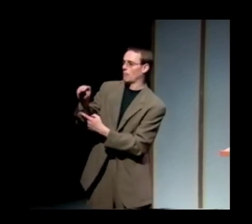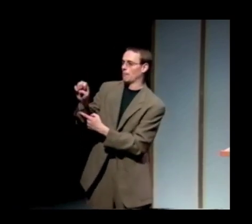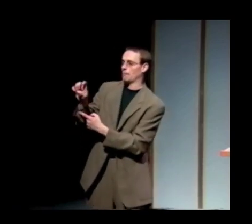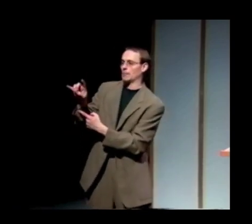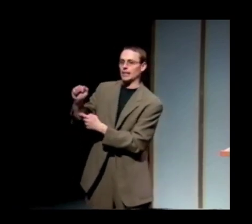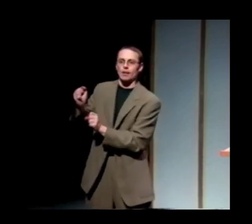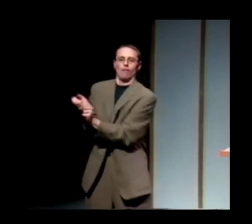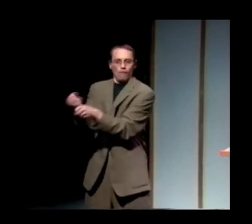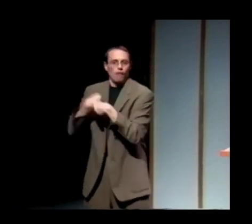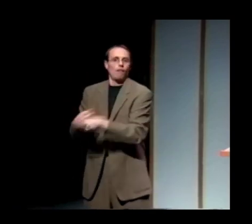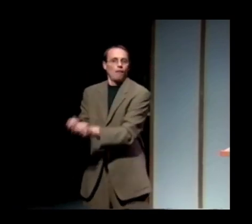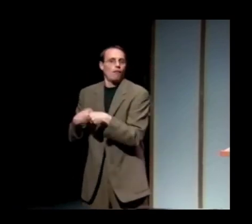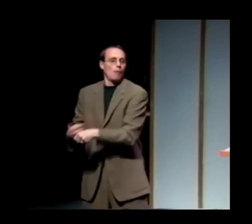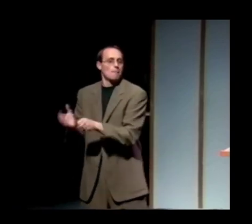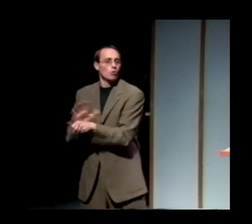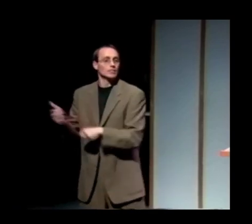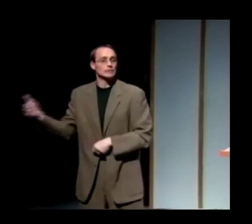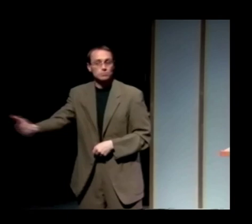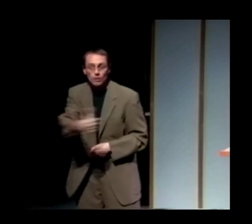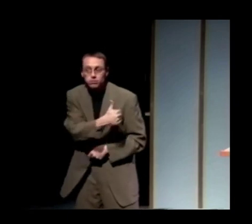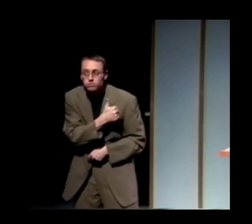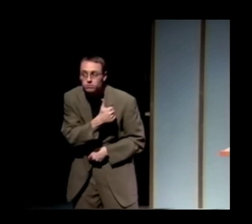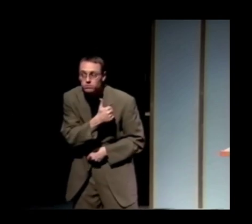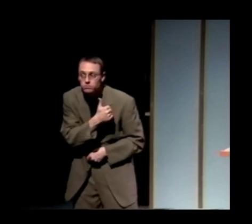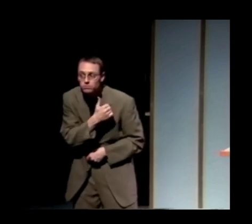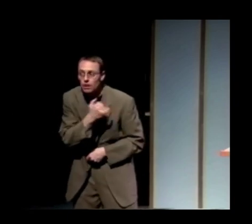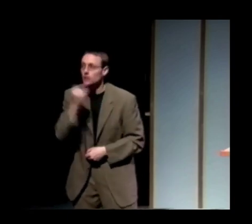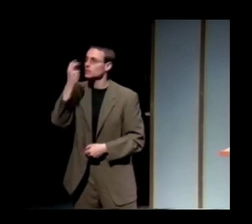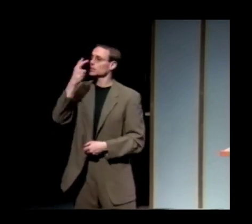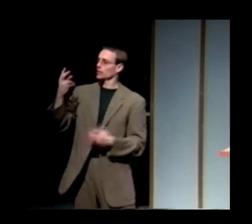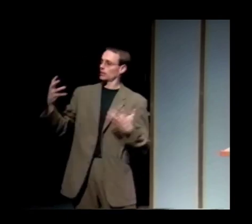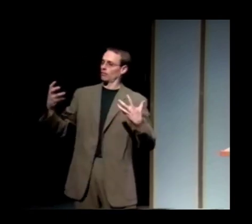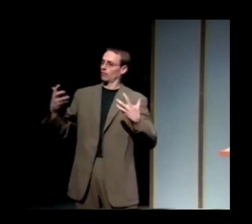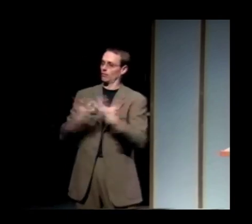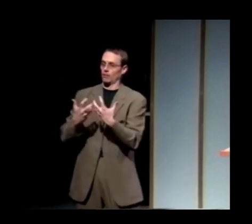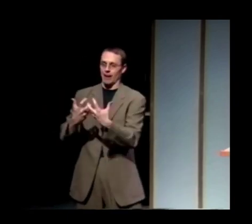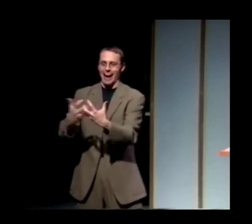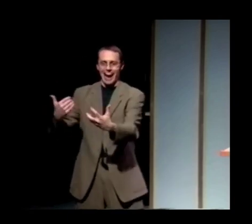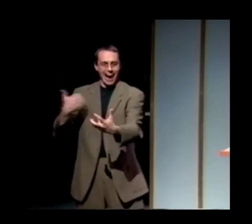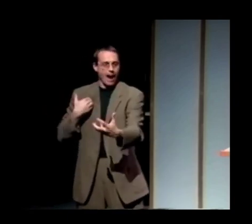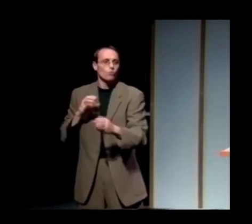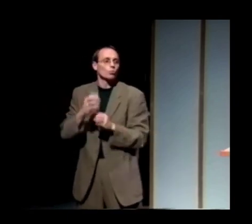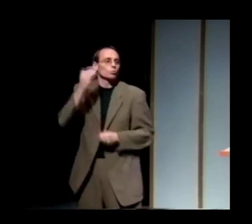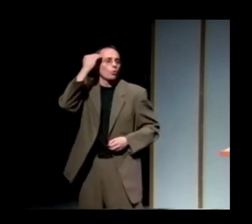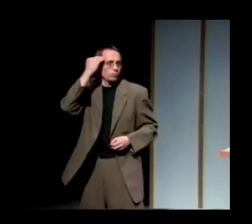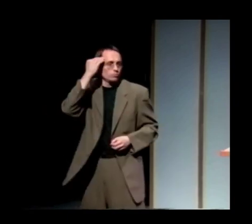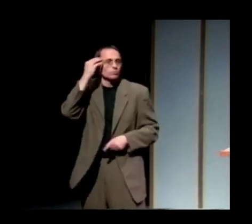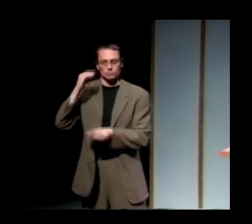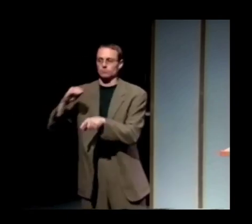BUT--AND NOW WE HAVE DIGITAL MEDIA,